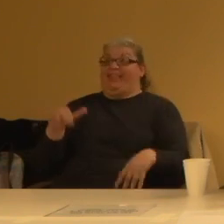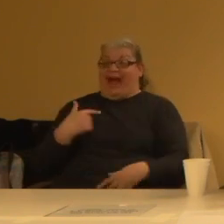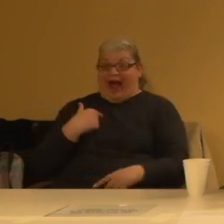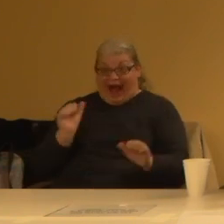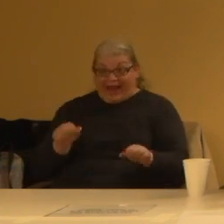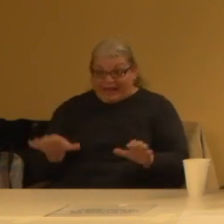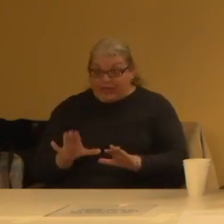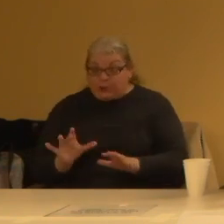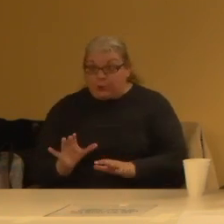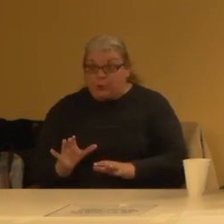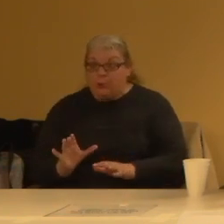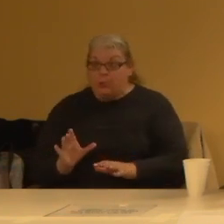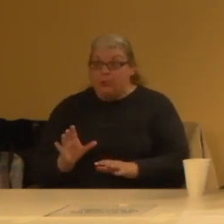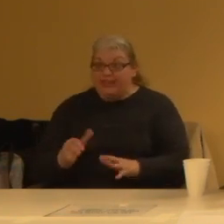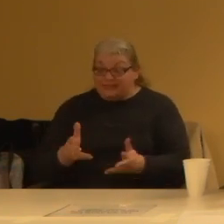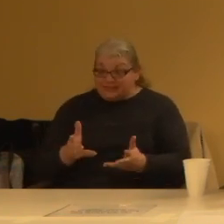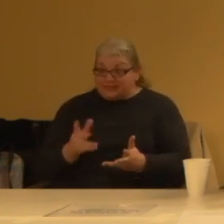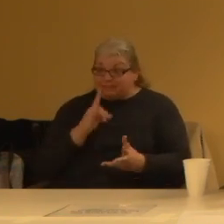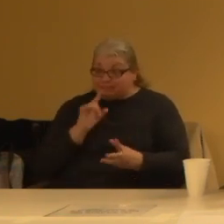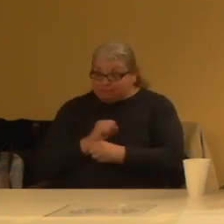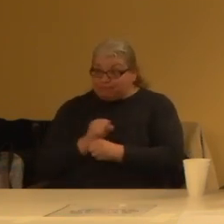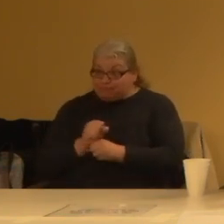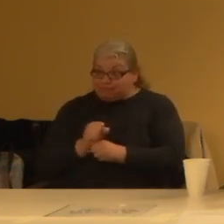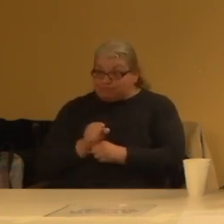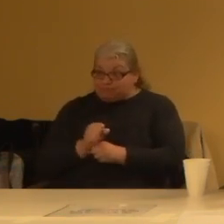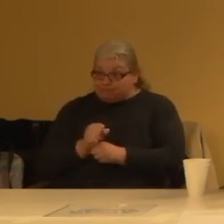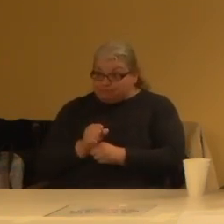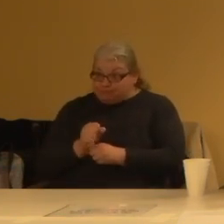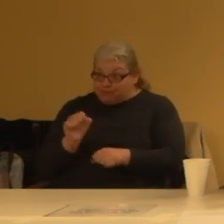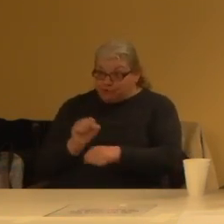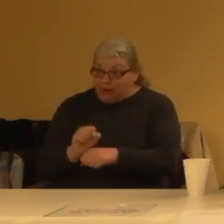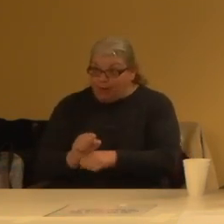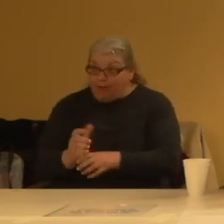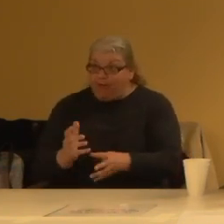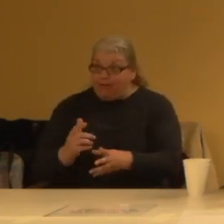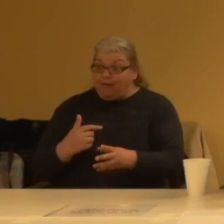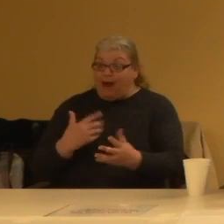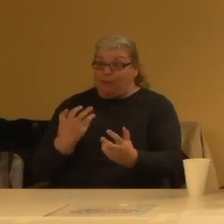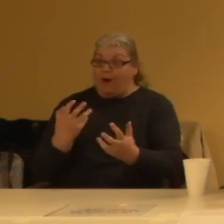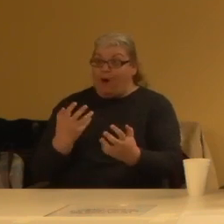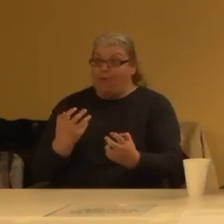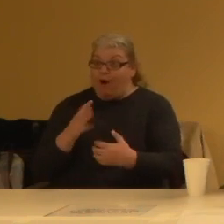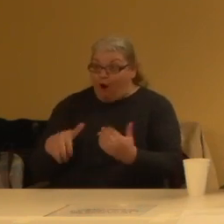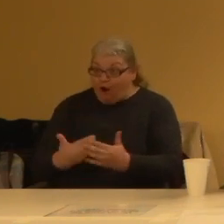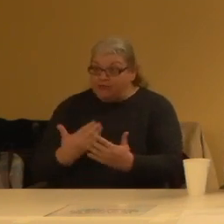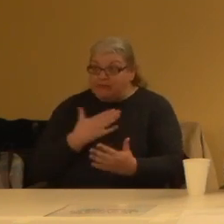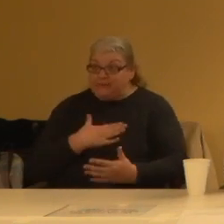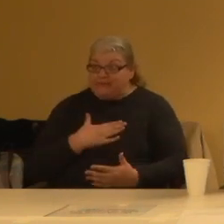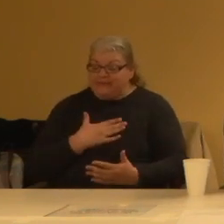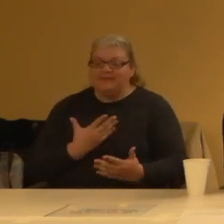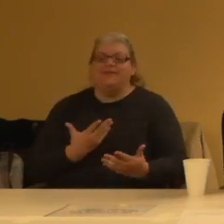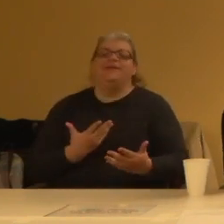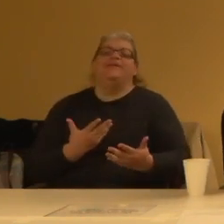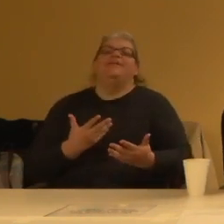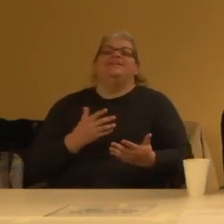Like, wait, what? That's a thing? I want that, all of that, can I have all of it?" And like really worked with me in that.